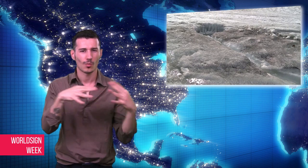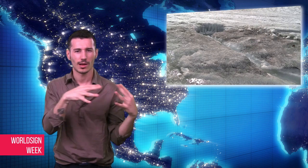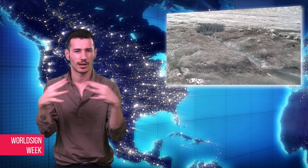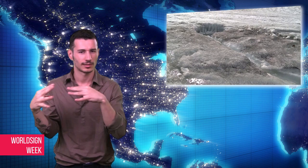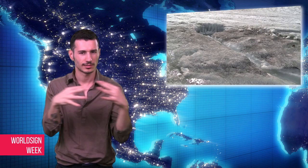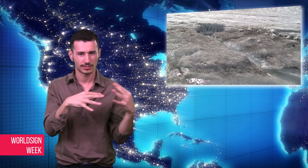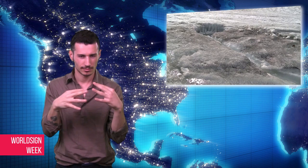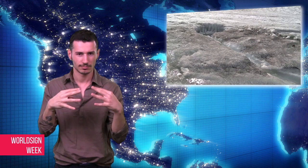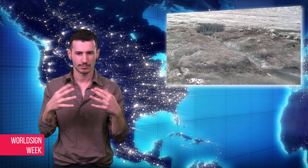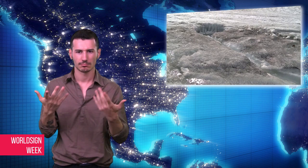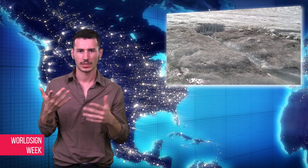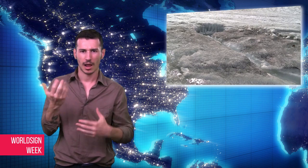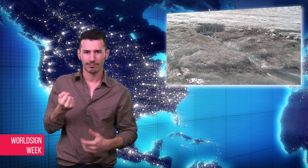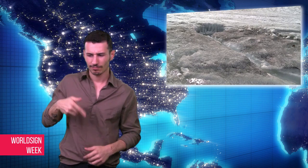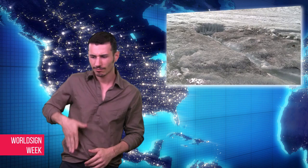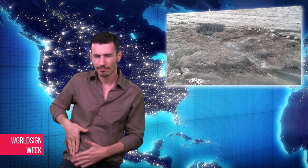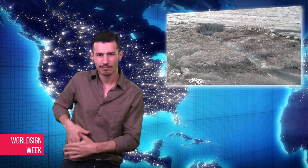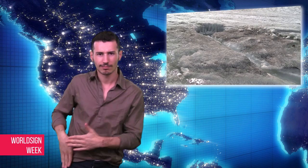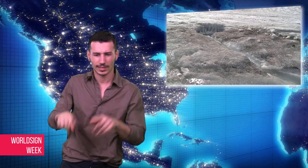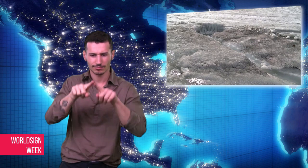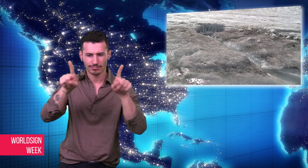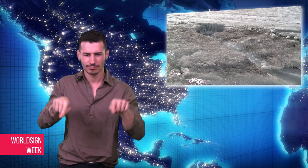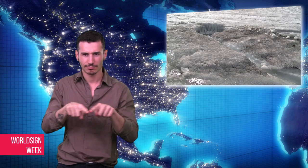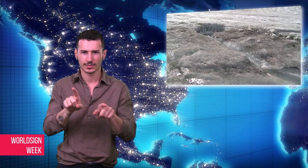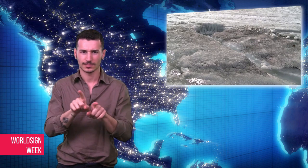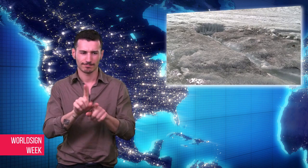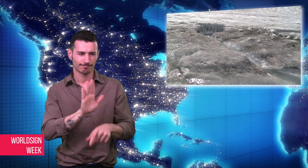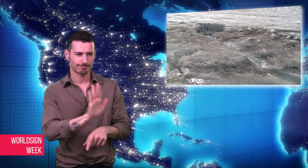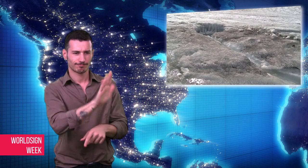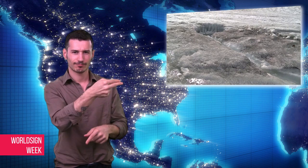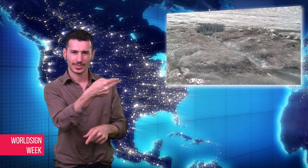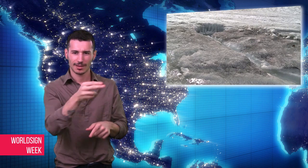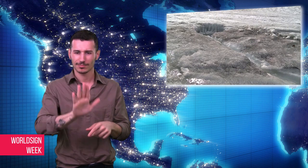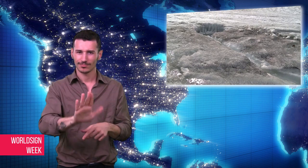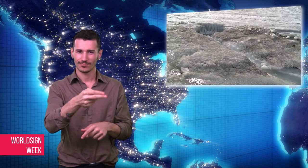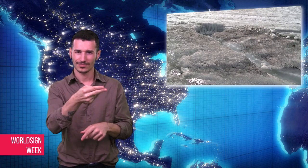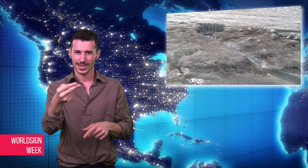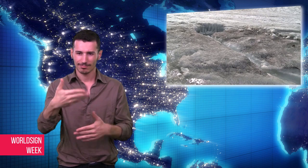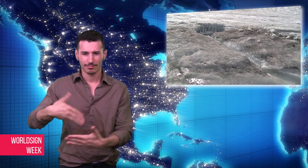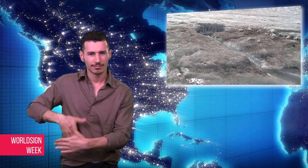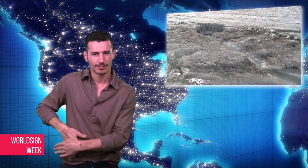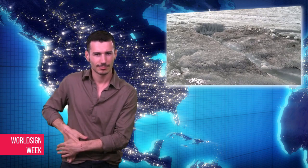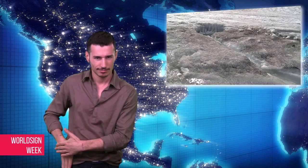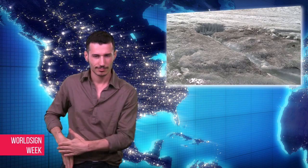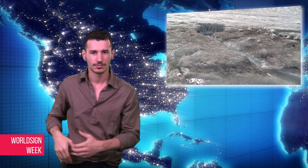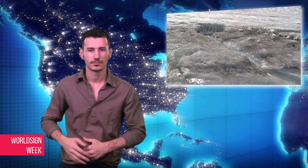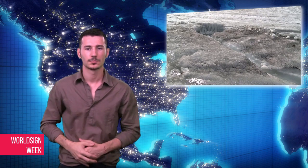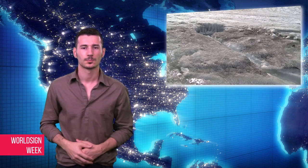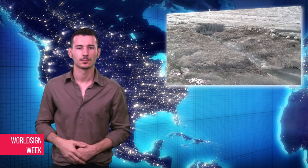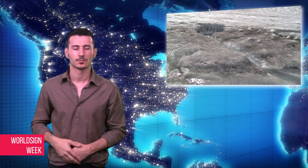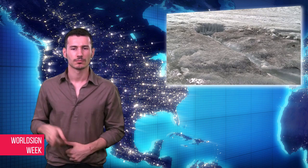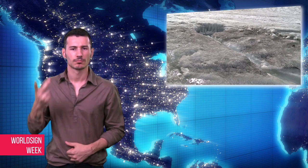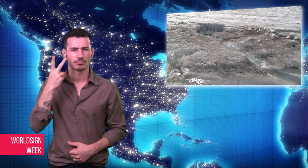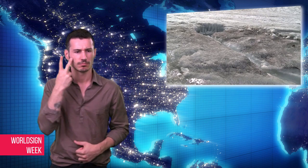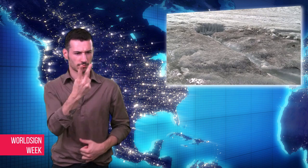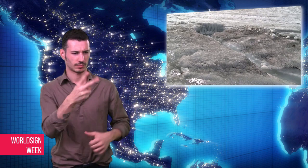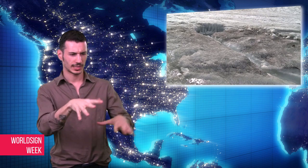complete with identification papers - in a melting glacier near the village of